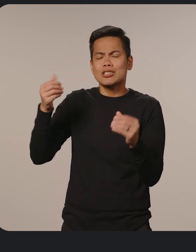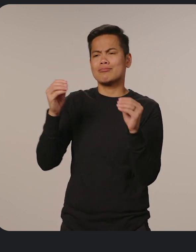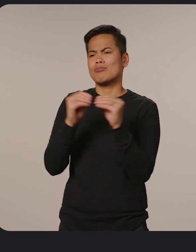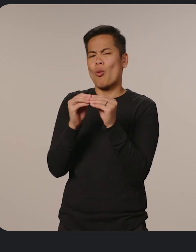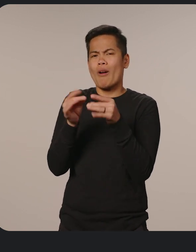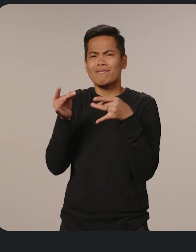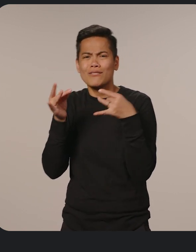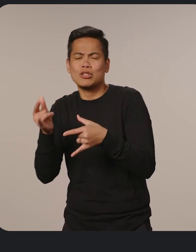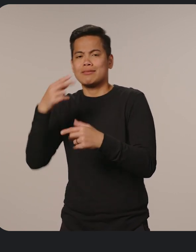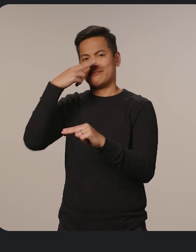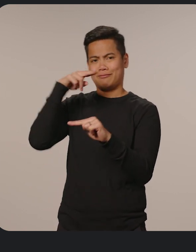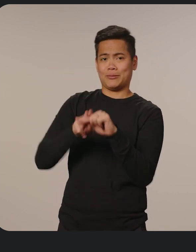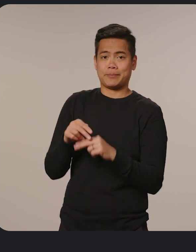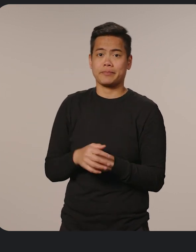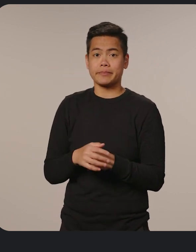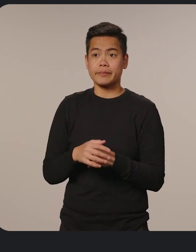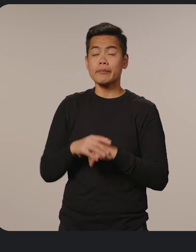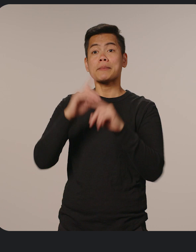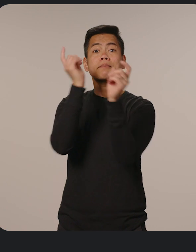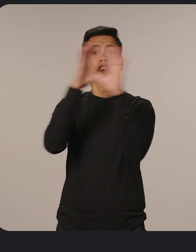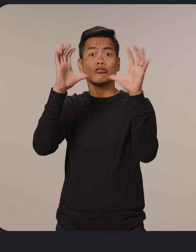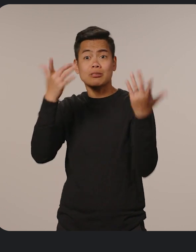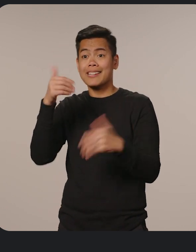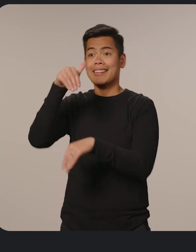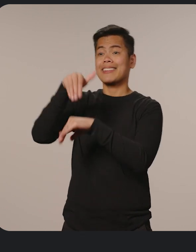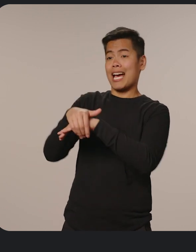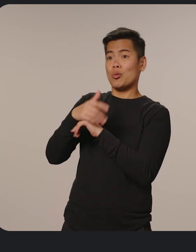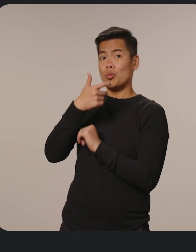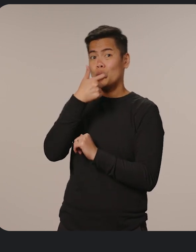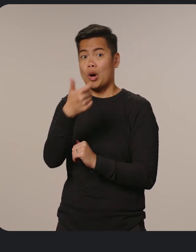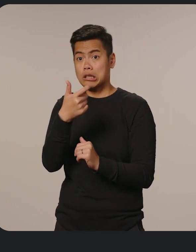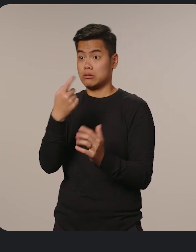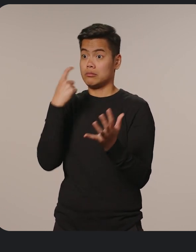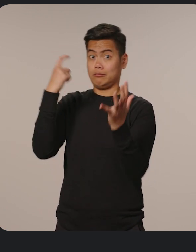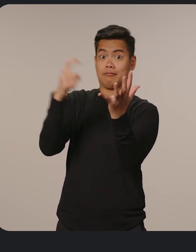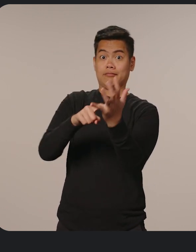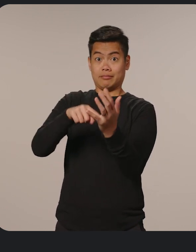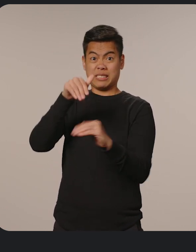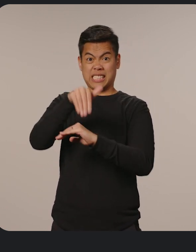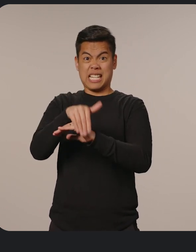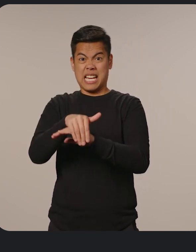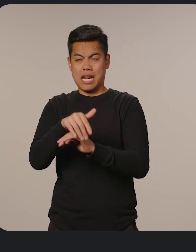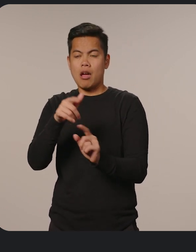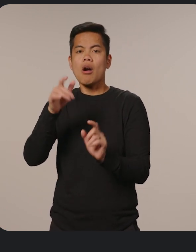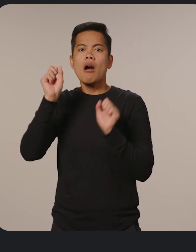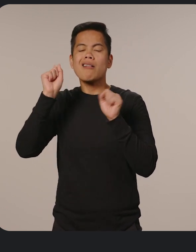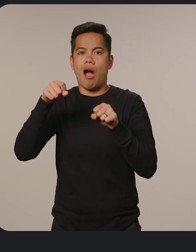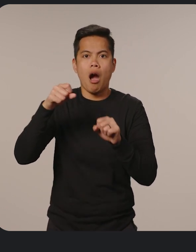where, if a person is detected at night in the backyard, the spotlight turns on and video starts to stream on your phone.